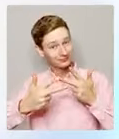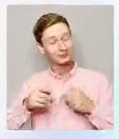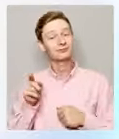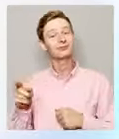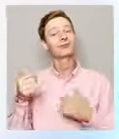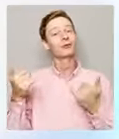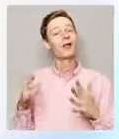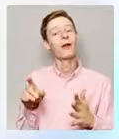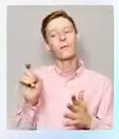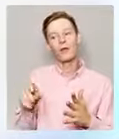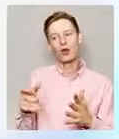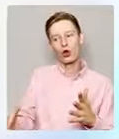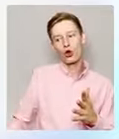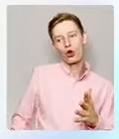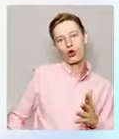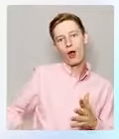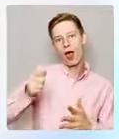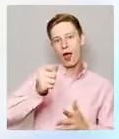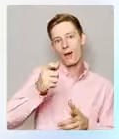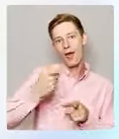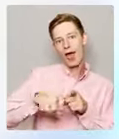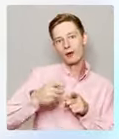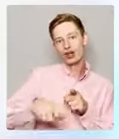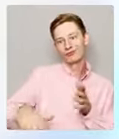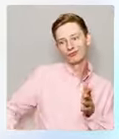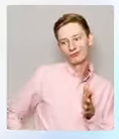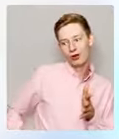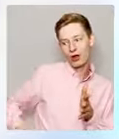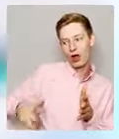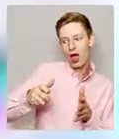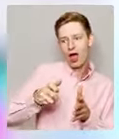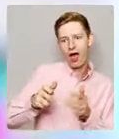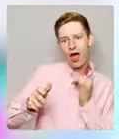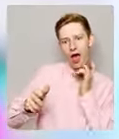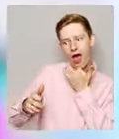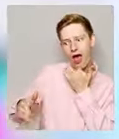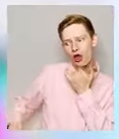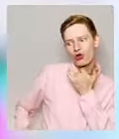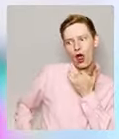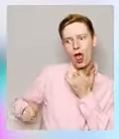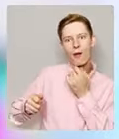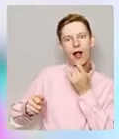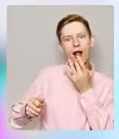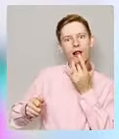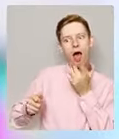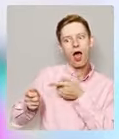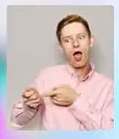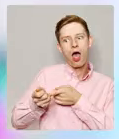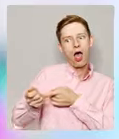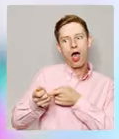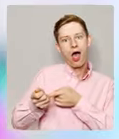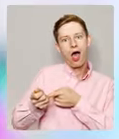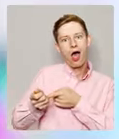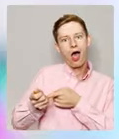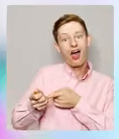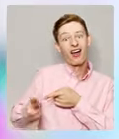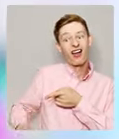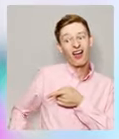Number three, the player needs to grab ammunition. They reach down towards the right waist to grab some but their hand is actually a little bit closer to a flashlight.